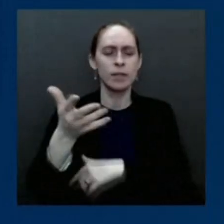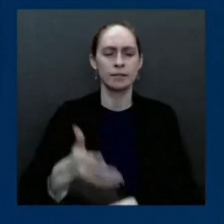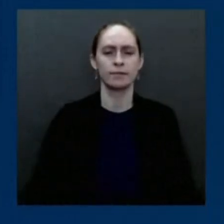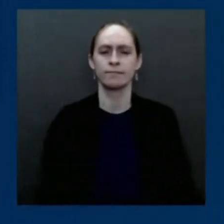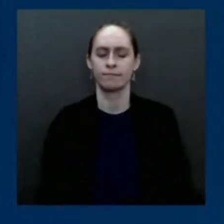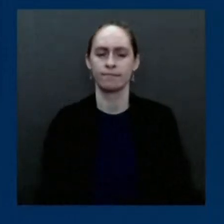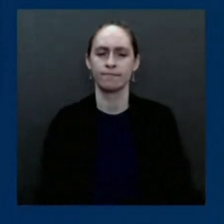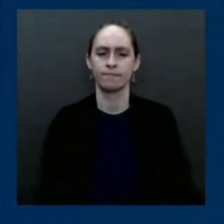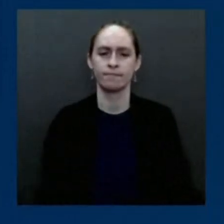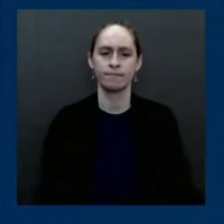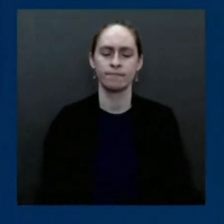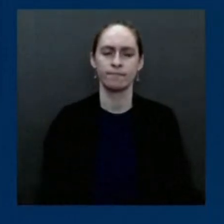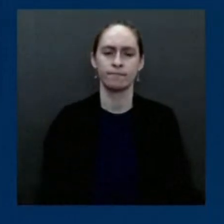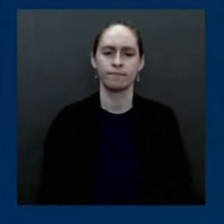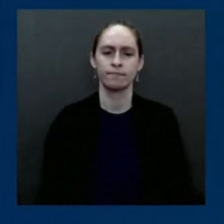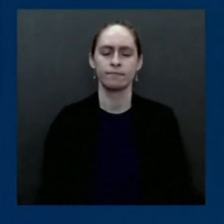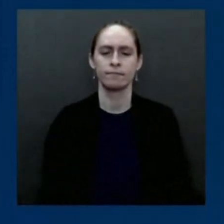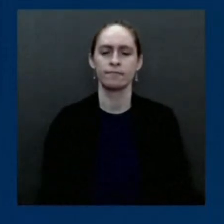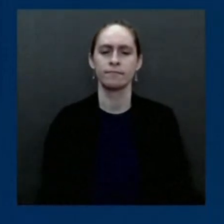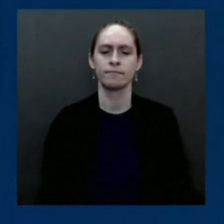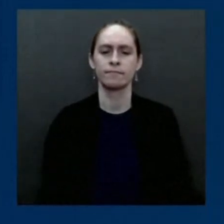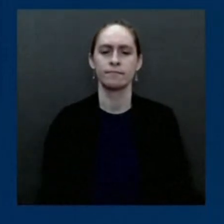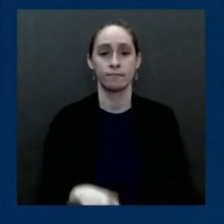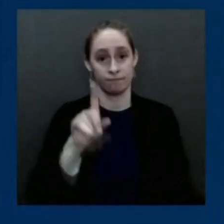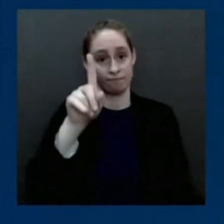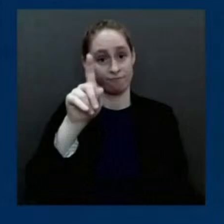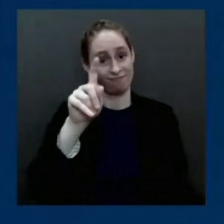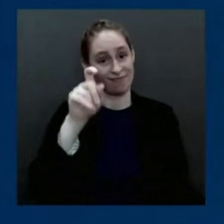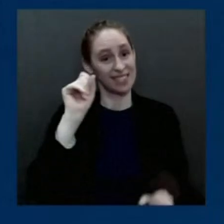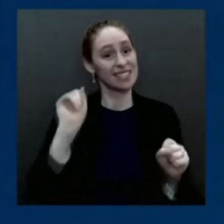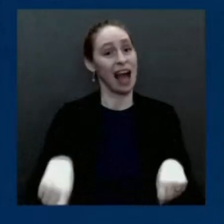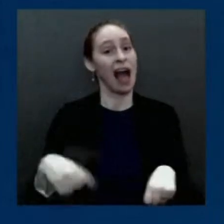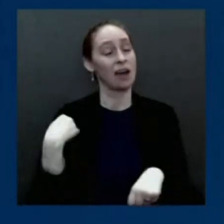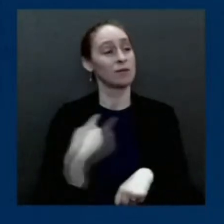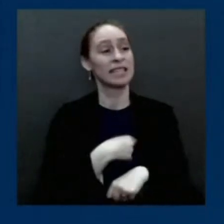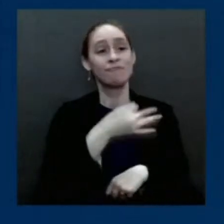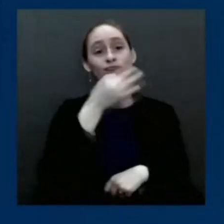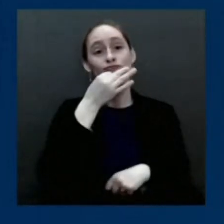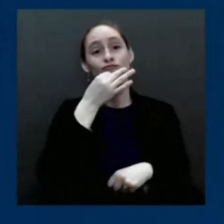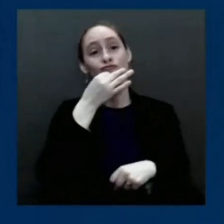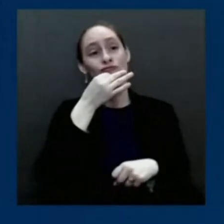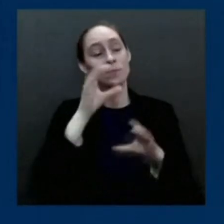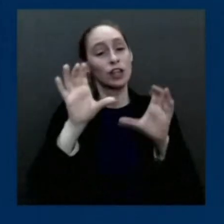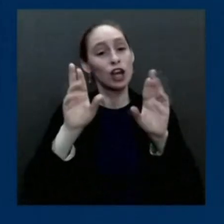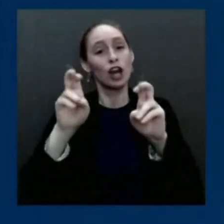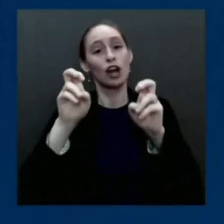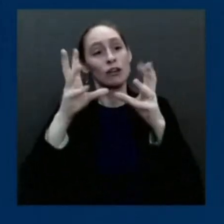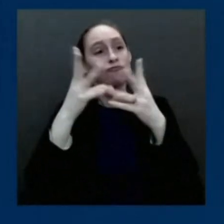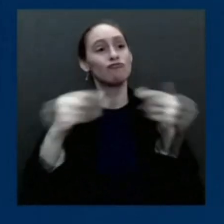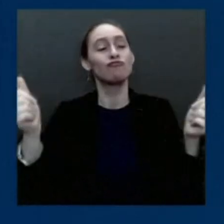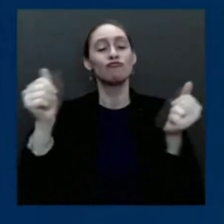EVERYONE FEELS IS APPROPRIATE THAT ULTIMATELY WILL NOT BE ERAT INDICATED VERY LIKELY WILL